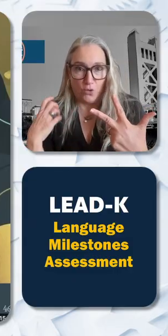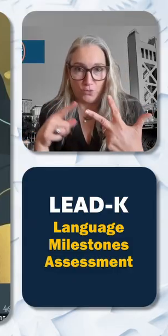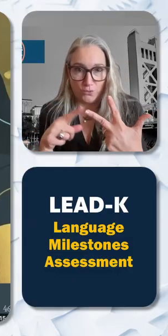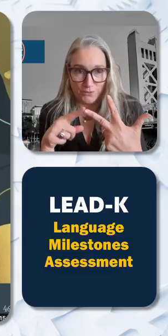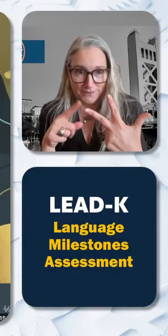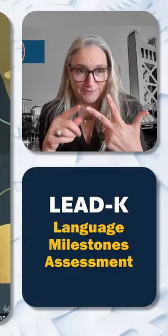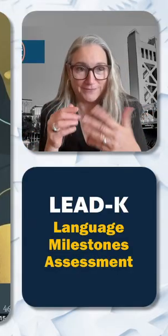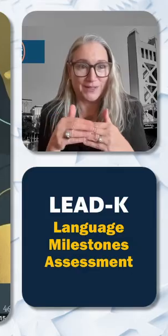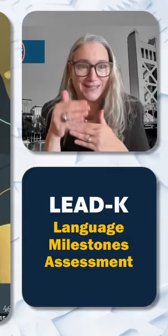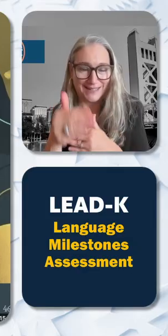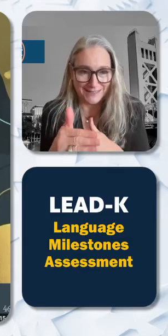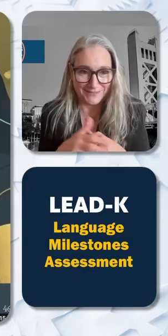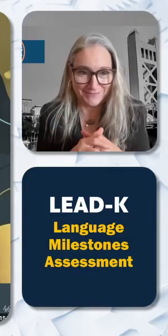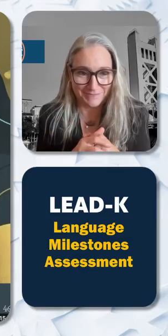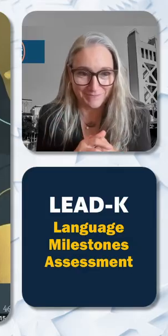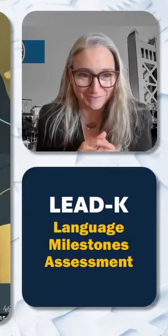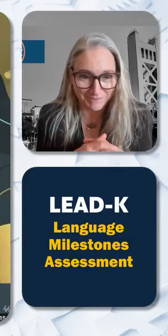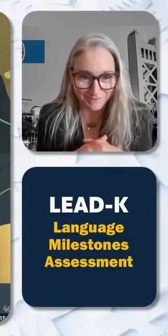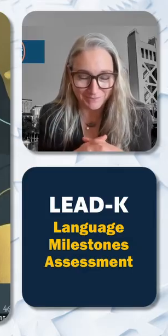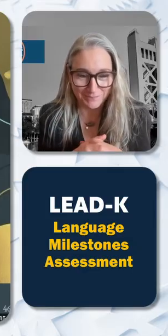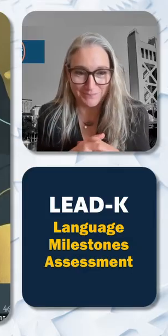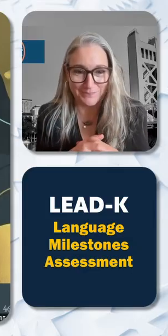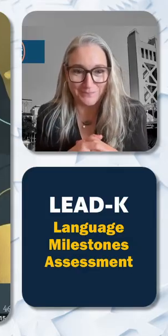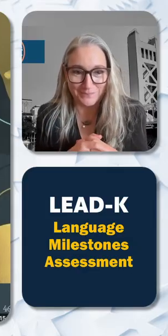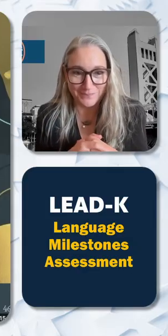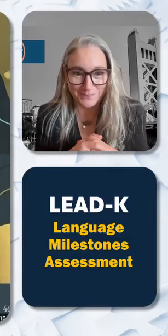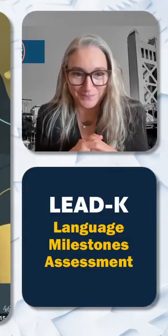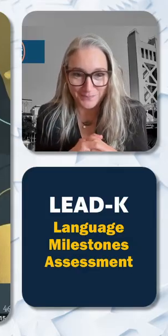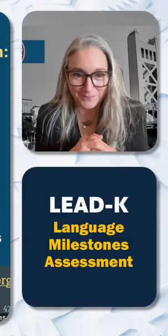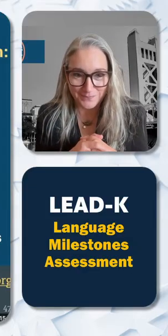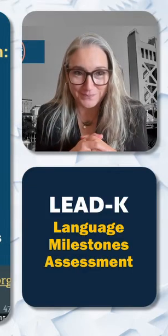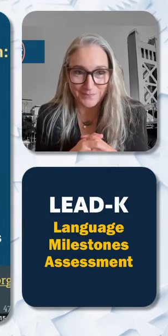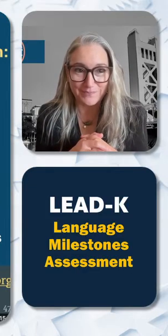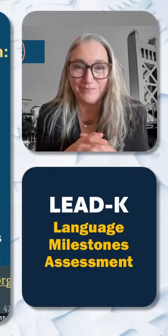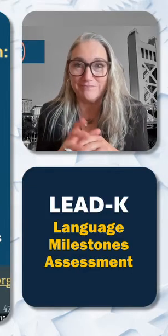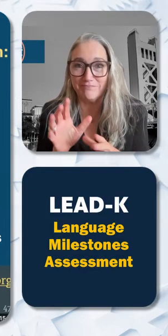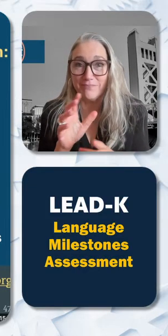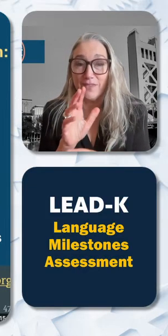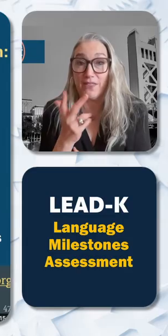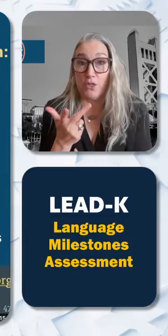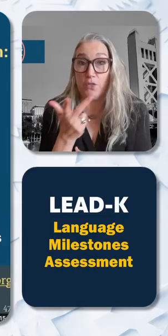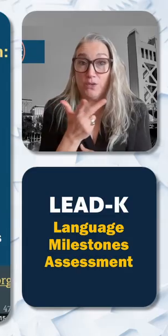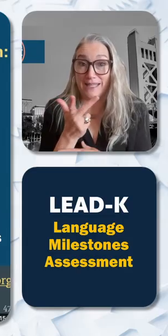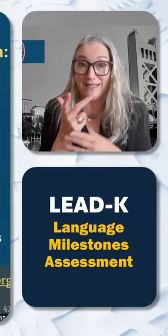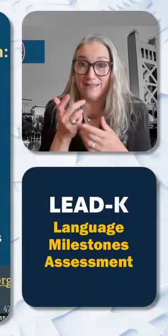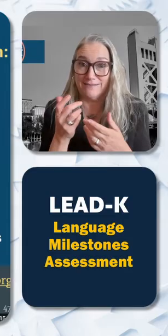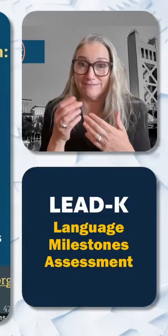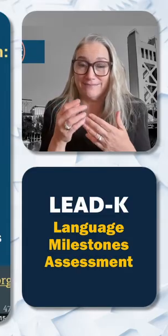And the third thing here I really want to focus on is deaf coaching. Next, please.